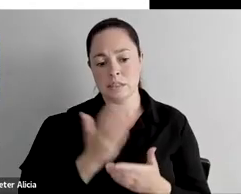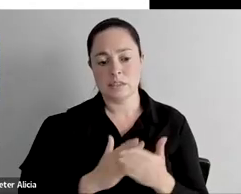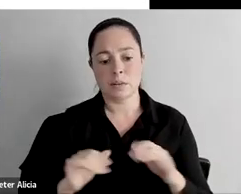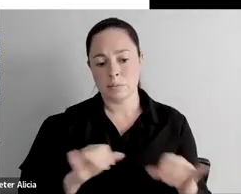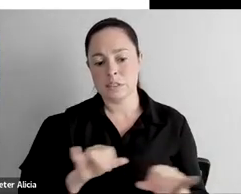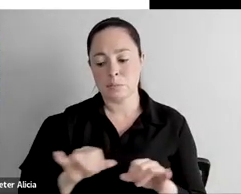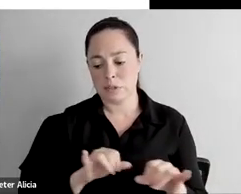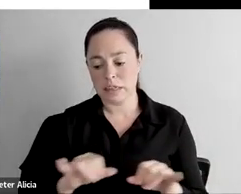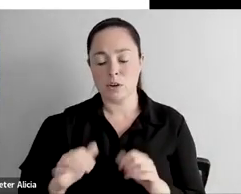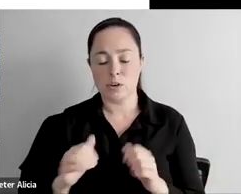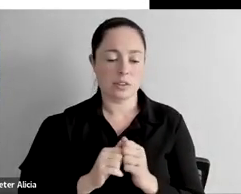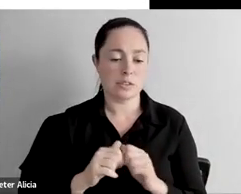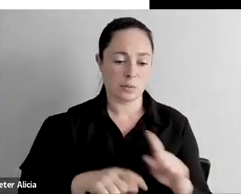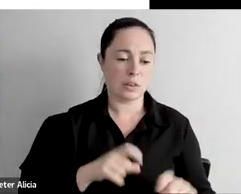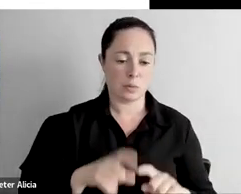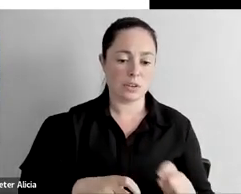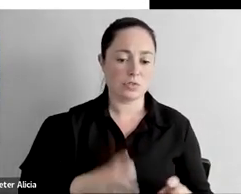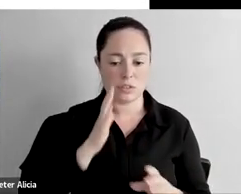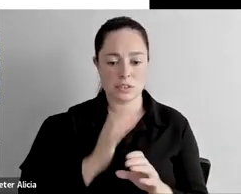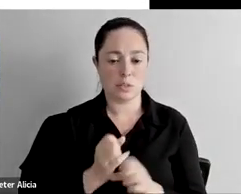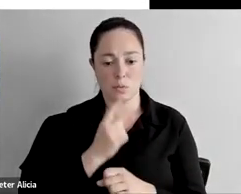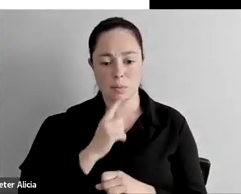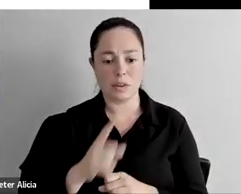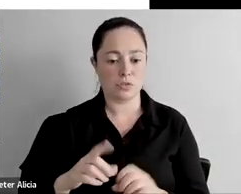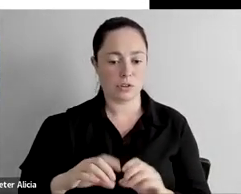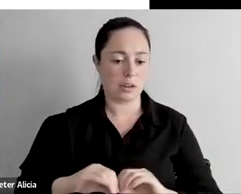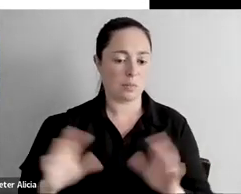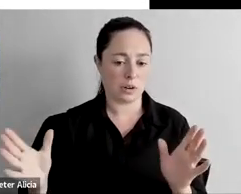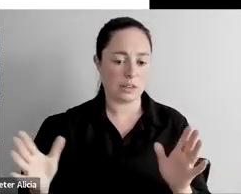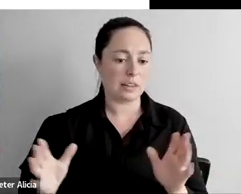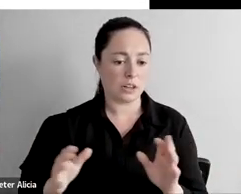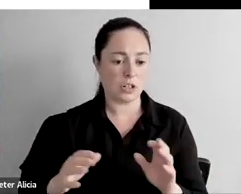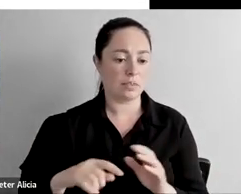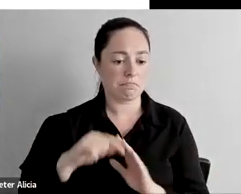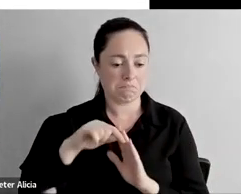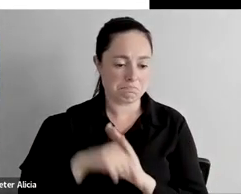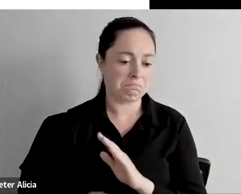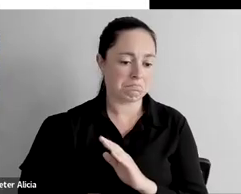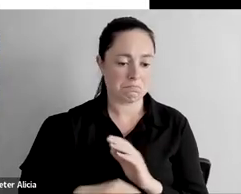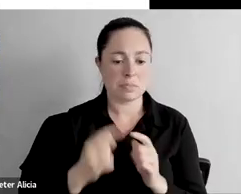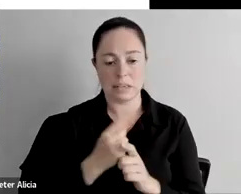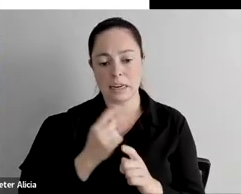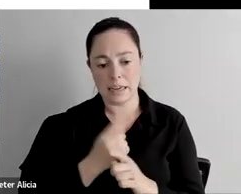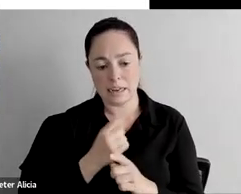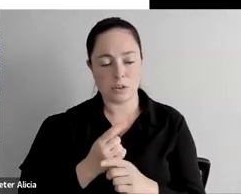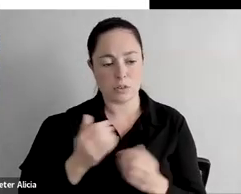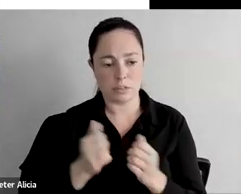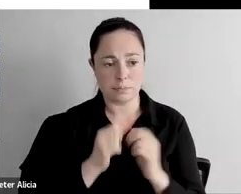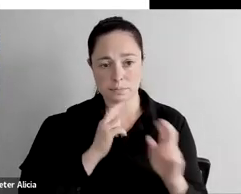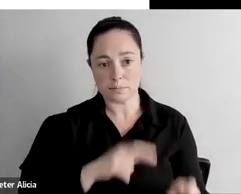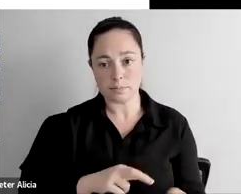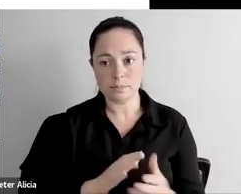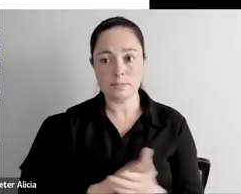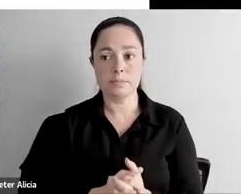questions and we want to make sure we're being thorough and accurate in our responses and get those out to